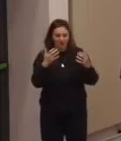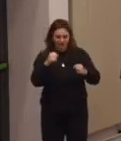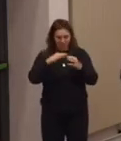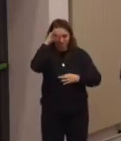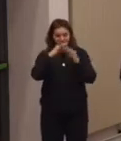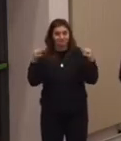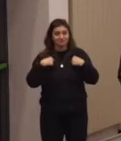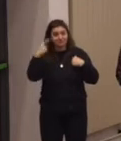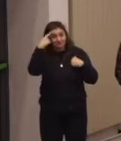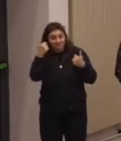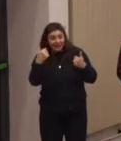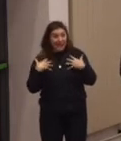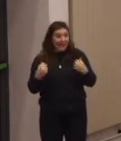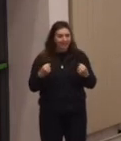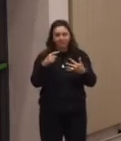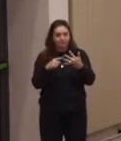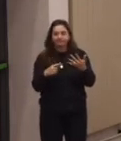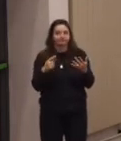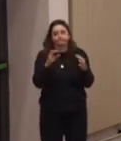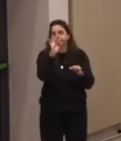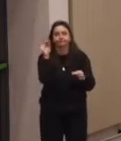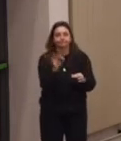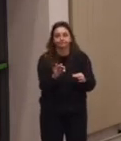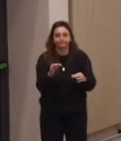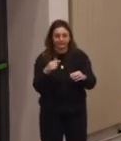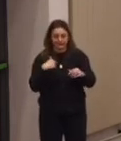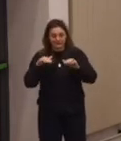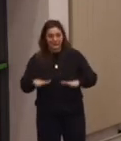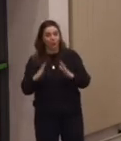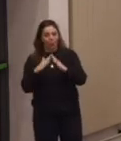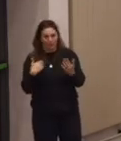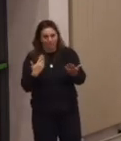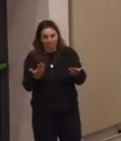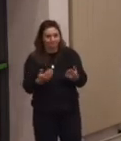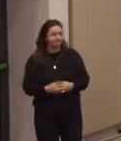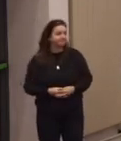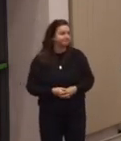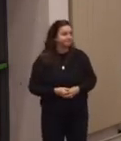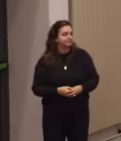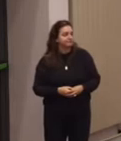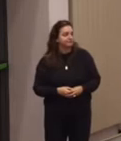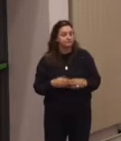So that's education. I would like to now also speak a built about violence, exploitation